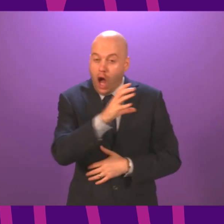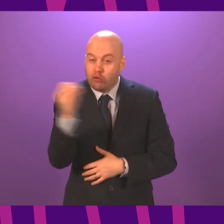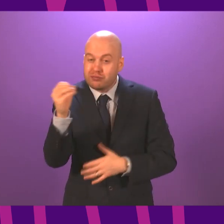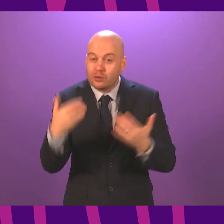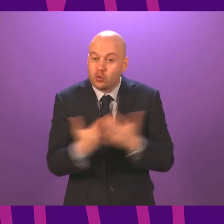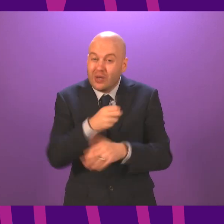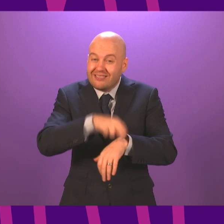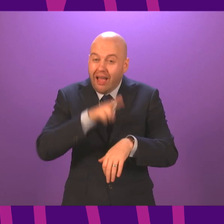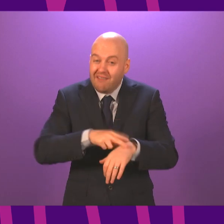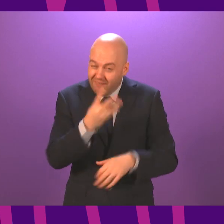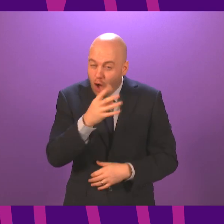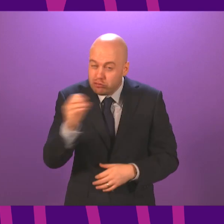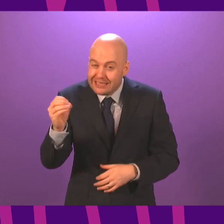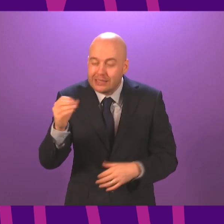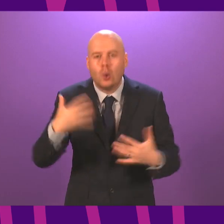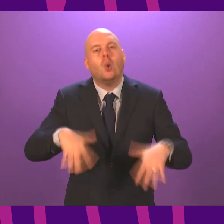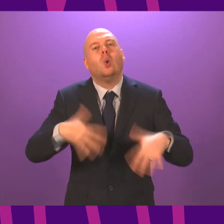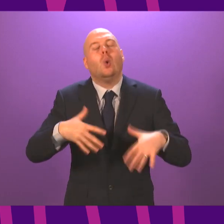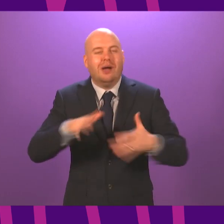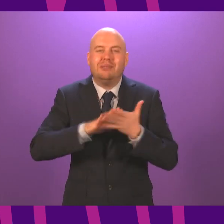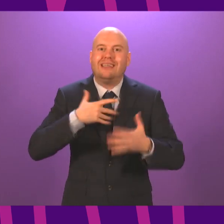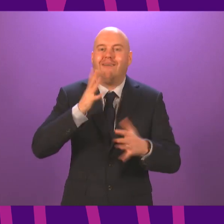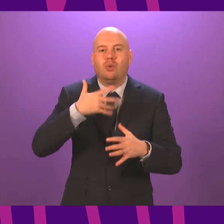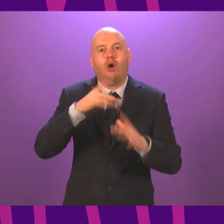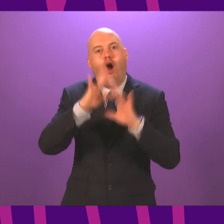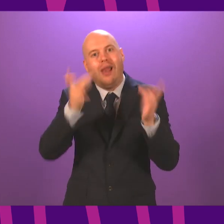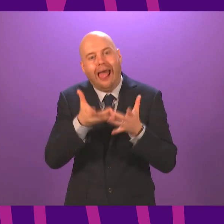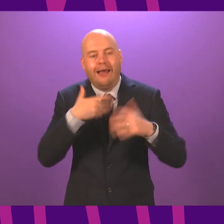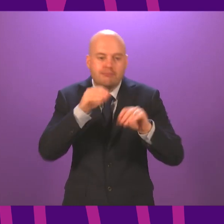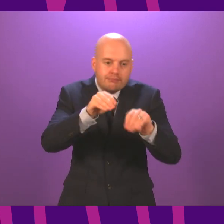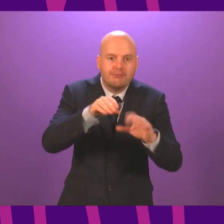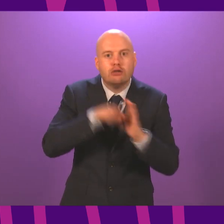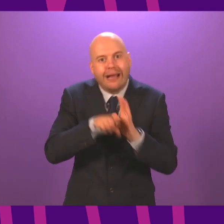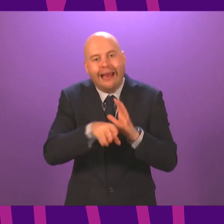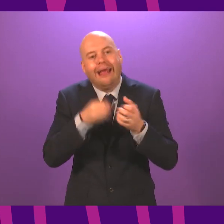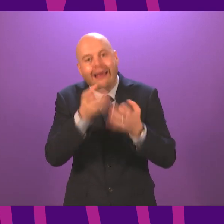Covid-19 restrictions. We will continue to work in the virtual environment and support people through